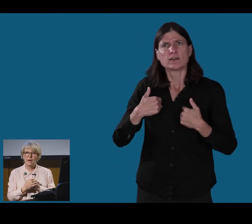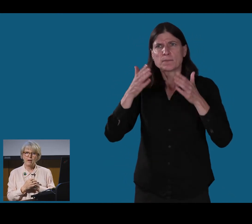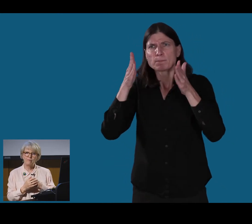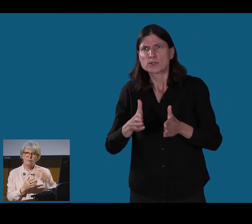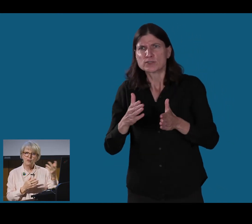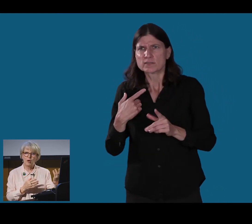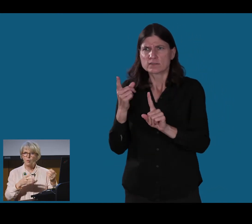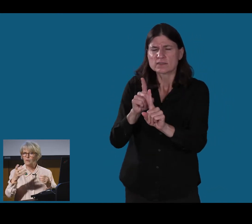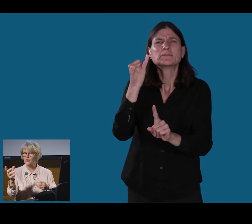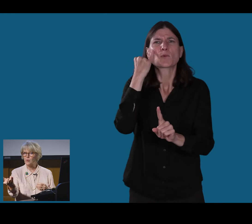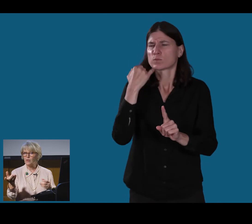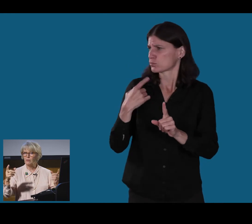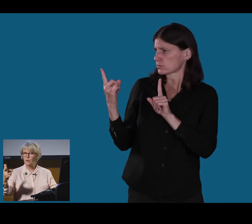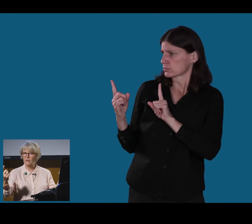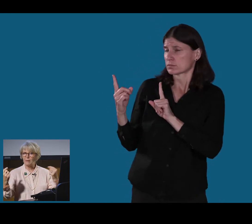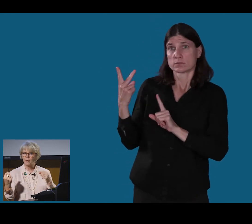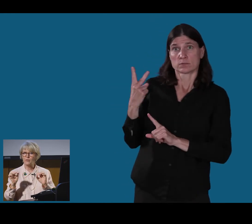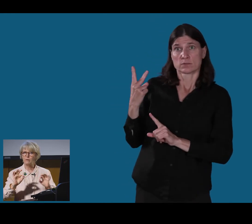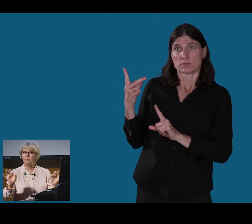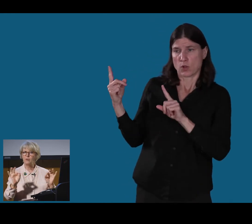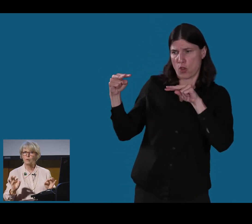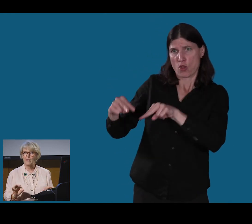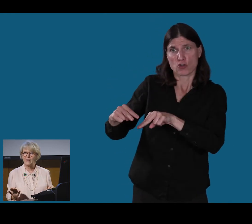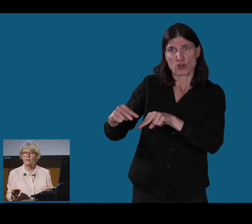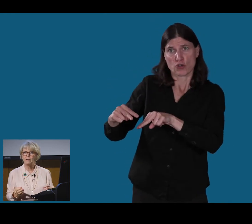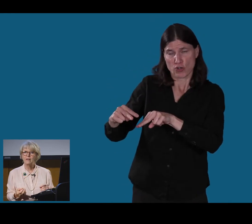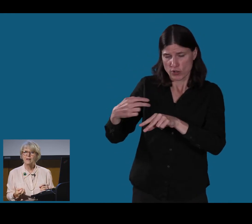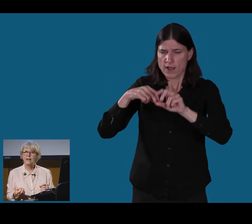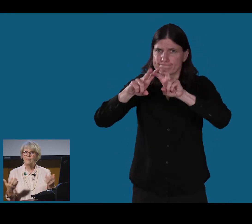I have Joe and Susan look at that person, do a rating.